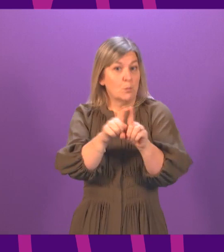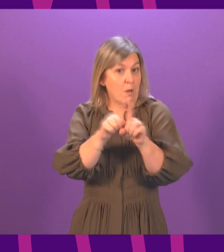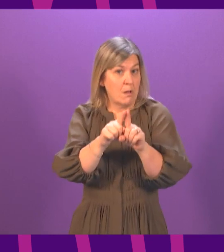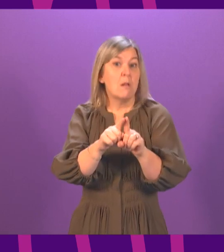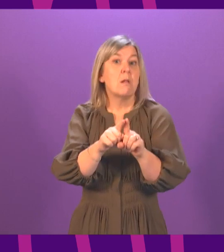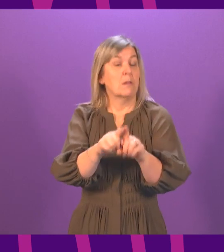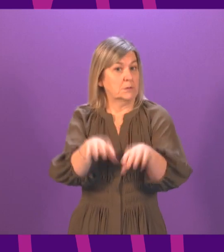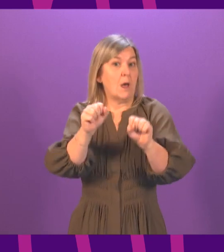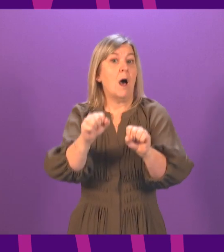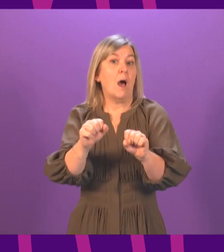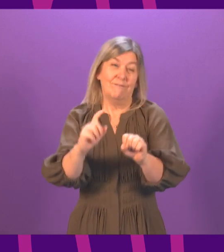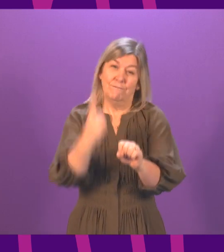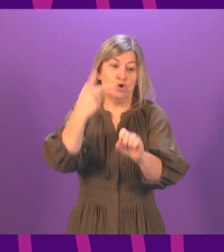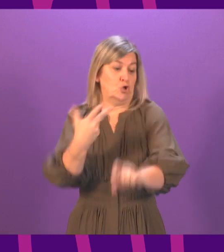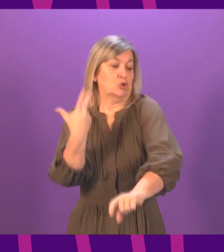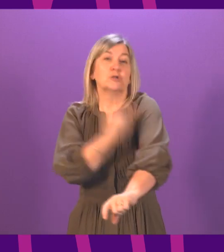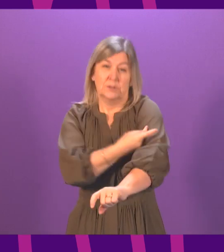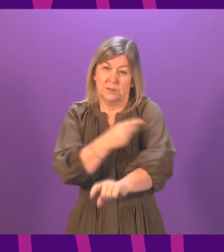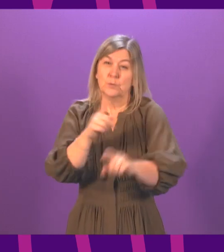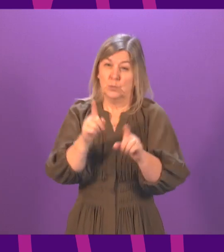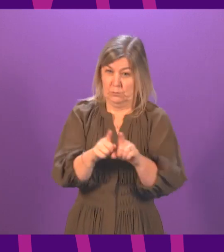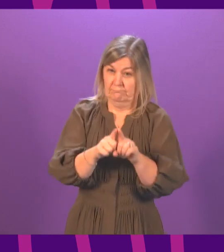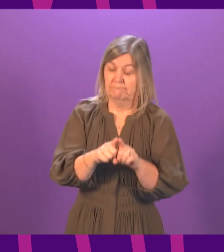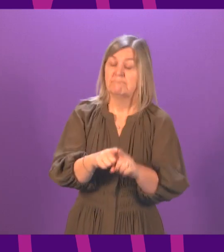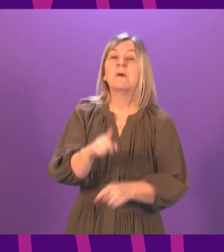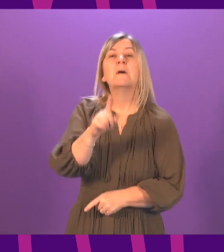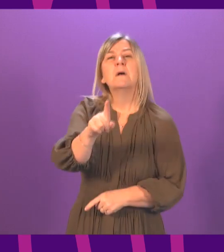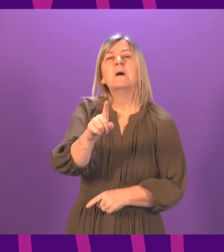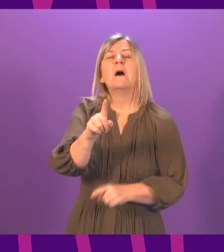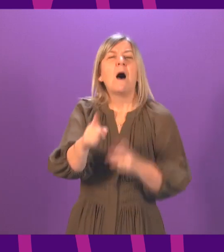are clinically extremely vulnerable, will have had their first dose by the middle of February.